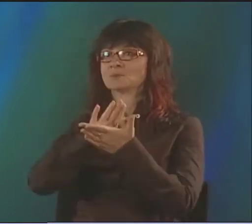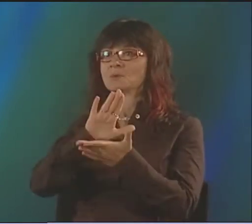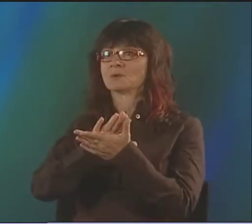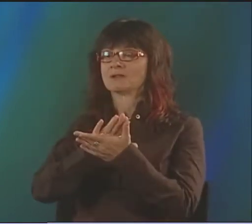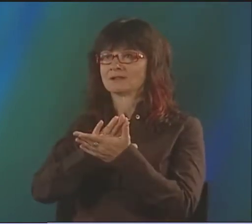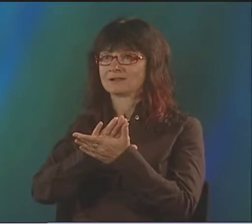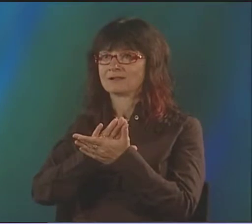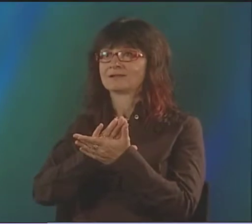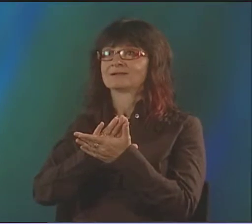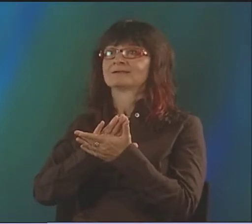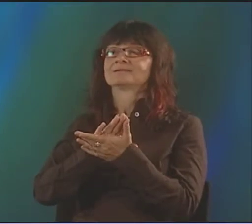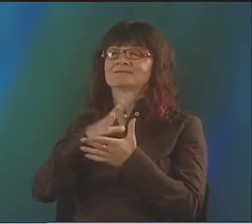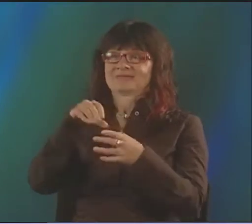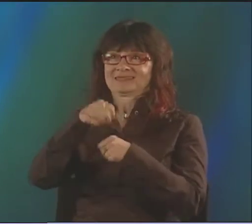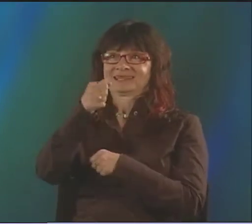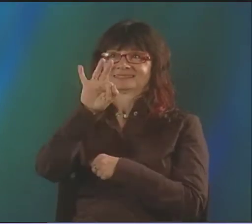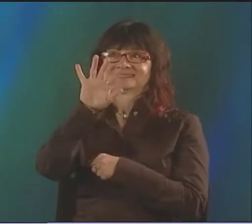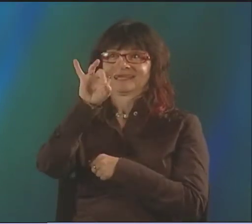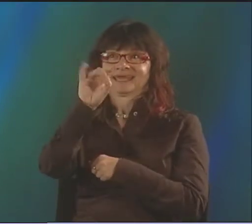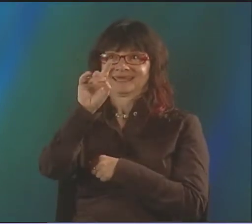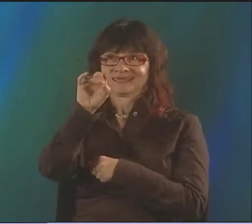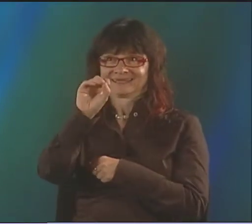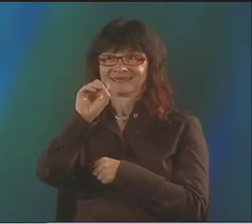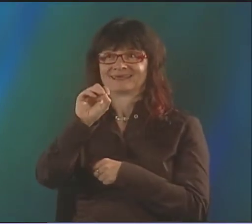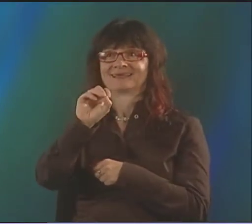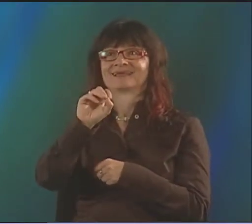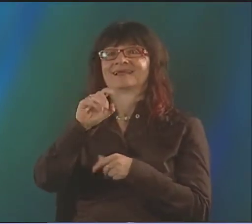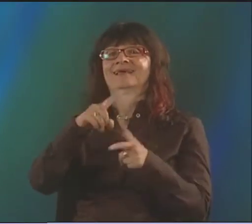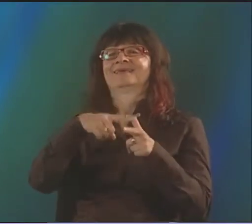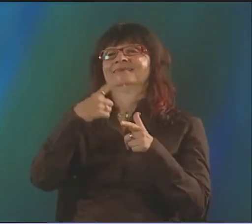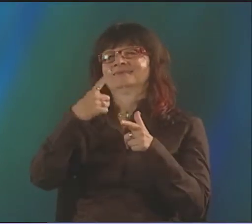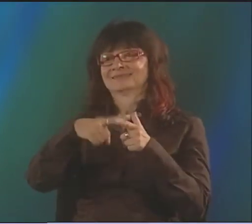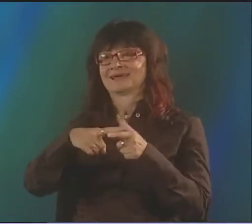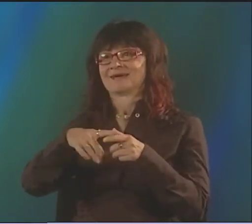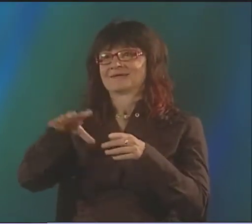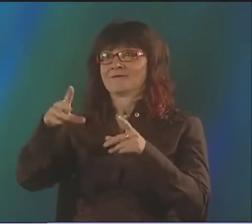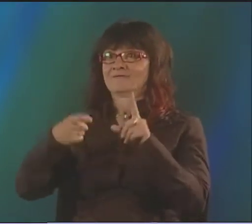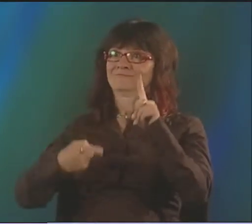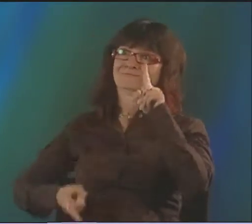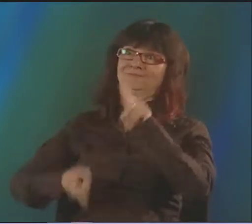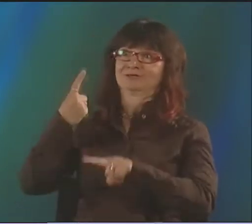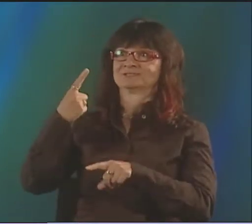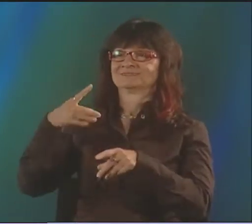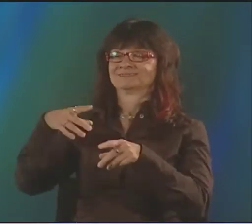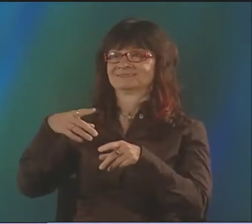AND THEN I WENT TO AN NTD, NATIONAL THEATER OF THE DEAF, SUMMER SCHOOL IN 1980.